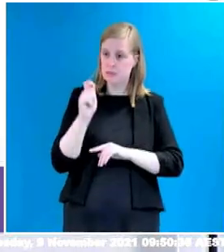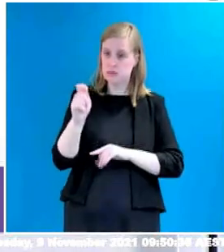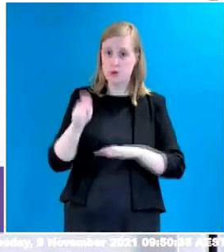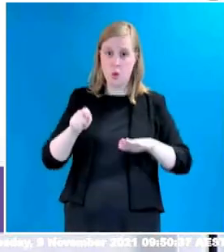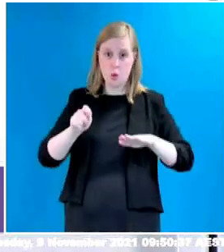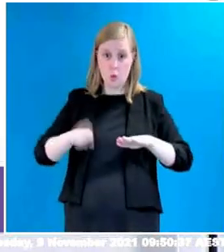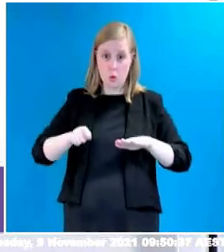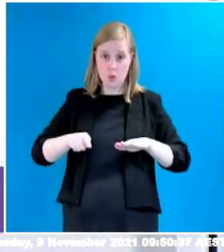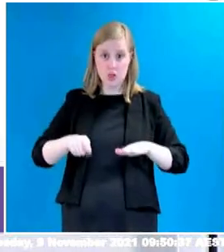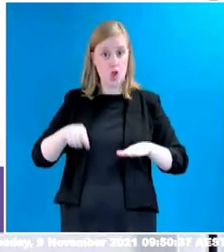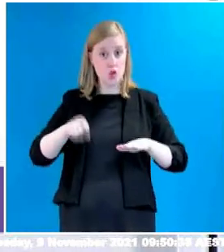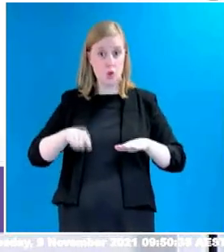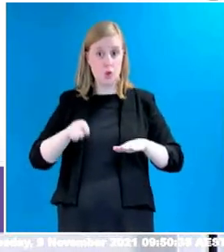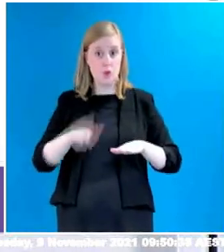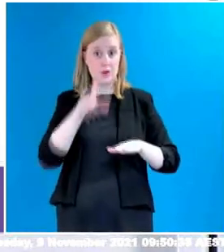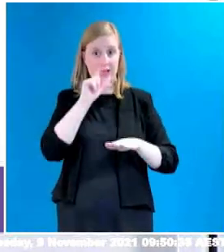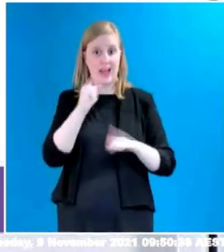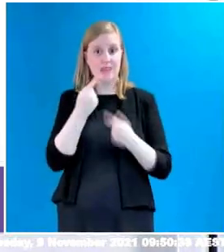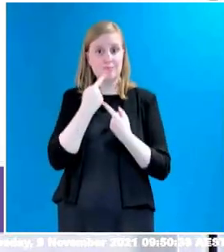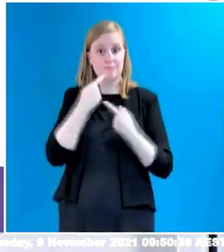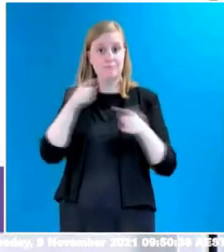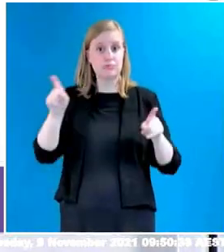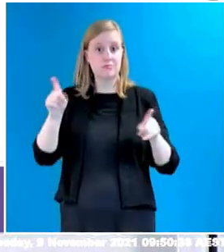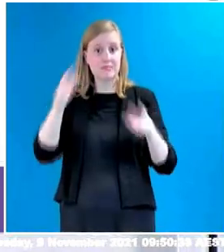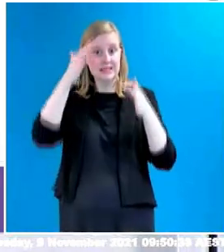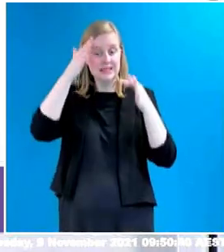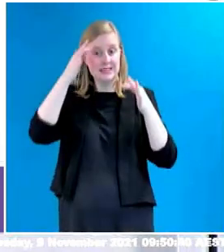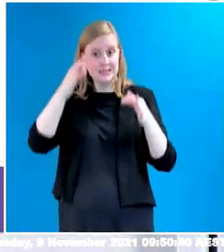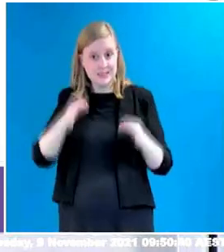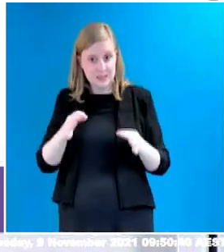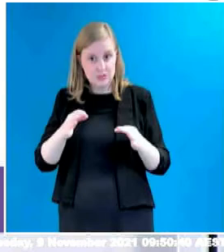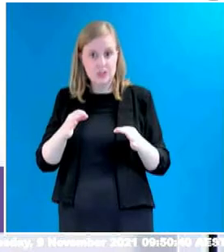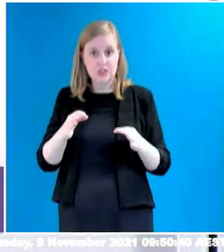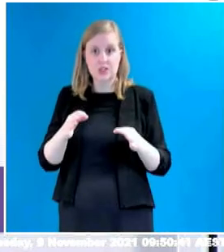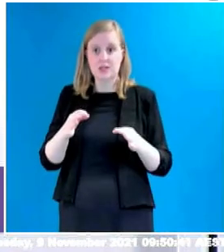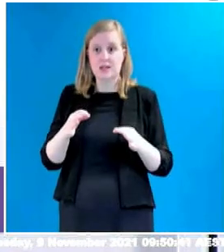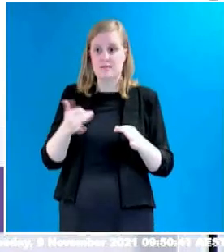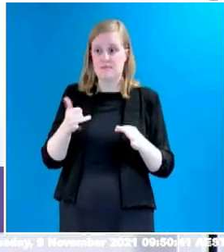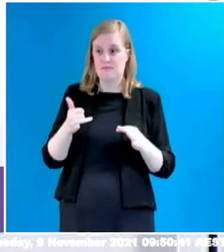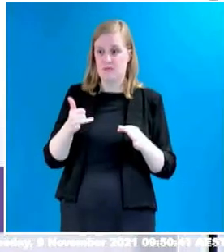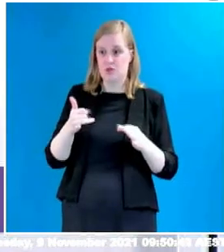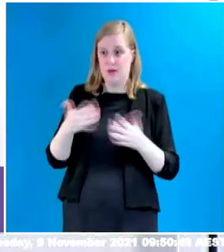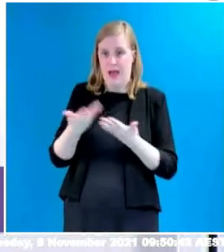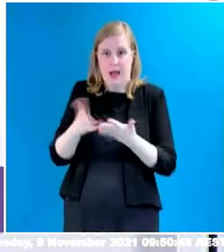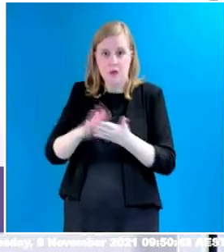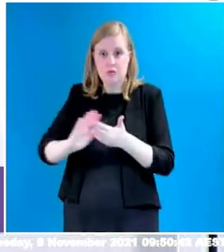practices or damages, if there has been a breach of rights? Sure.